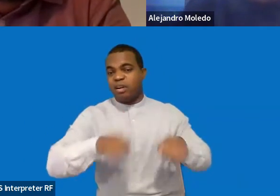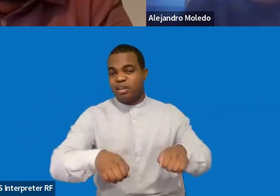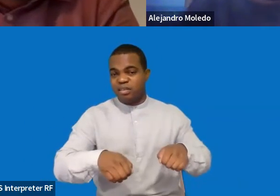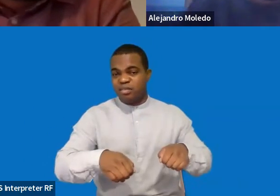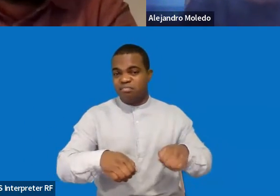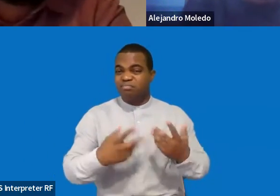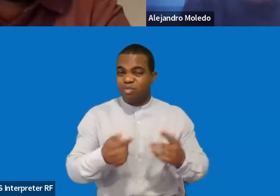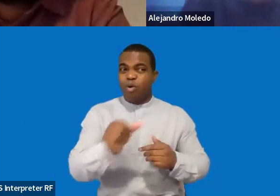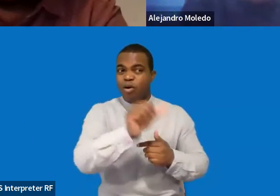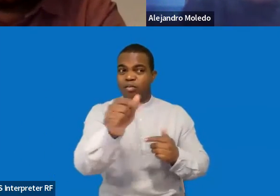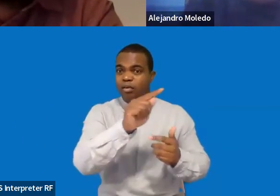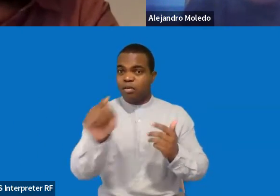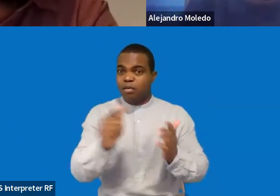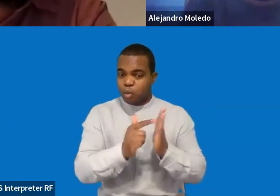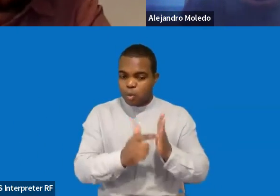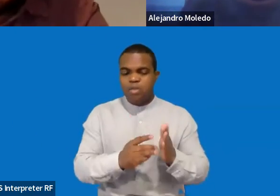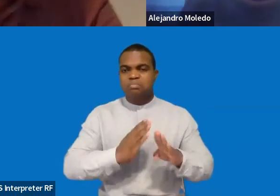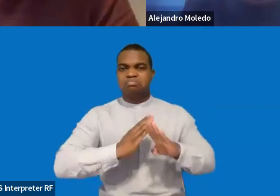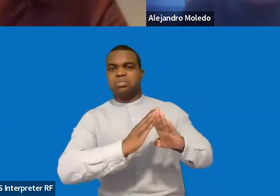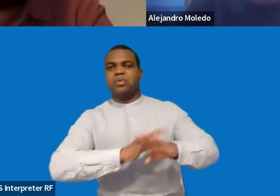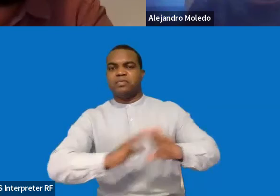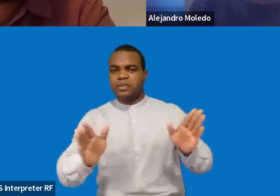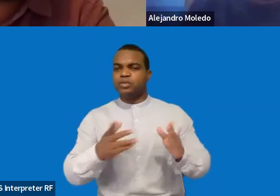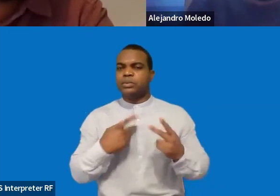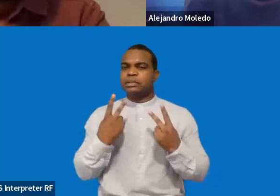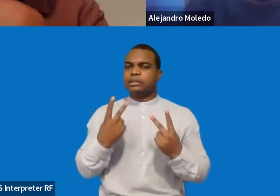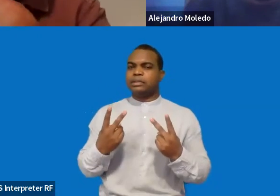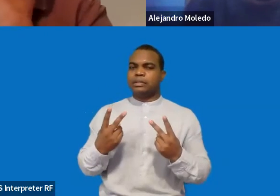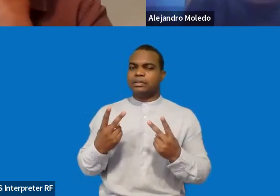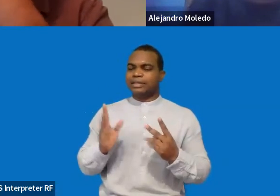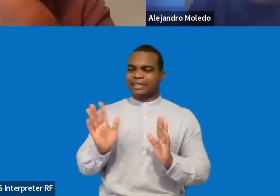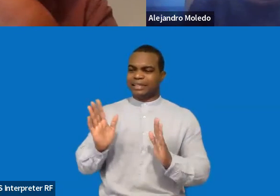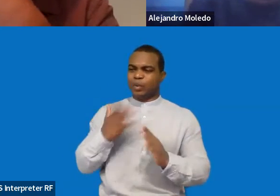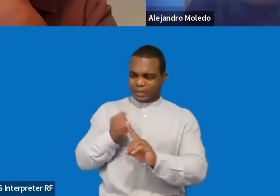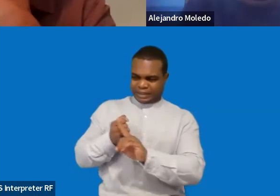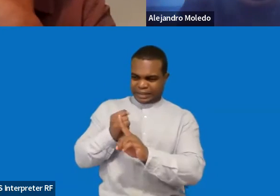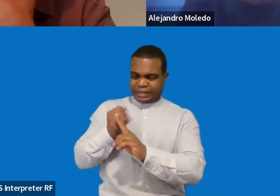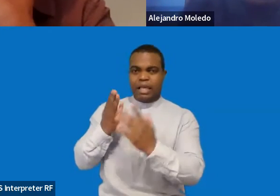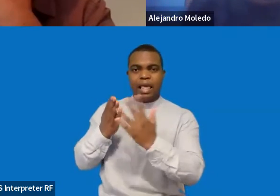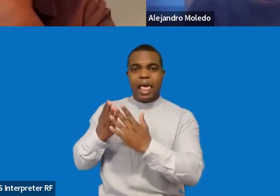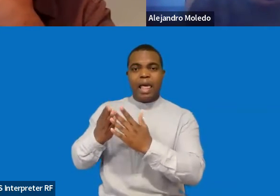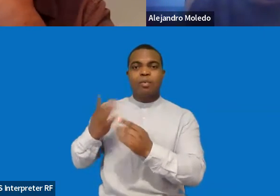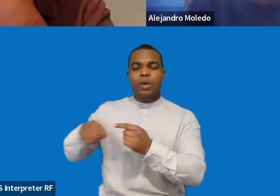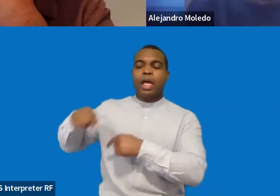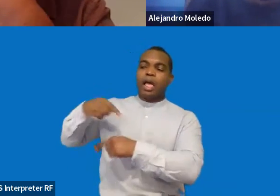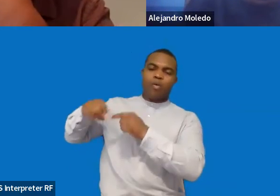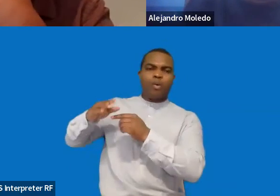We don't expect this to happen for the Disability Card because this is a non-controversial proposal